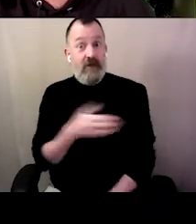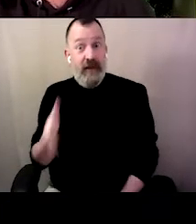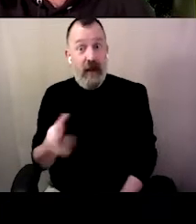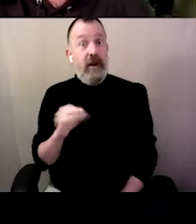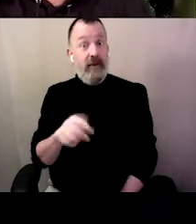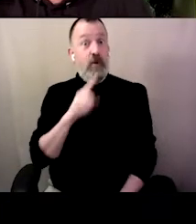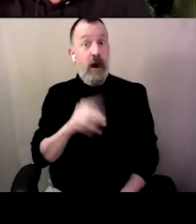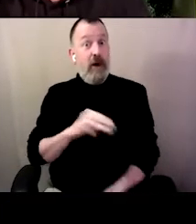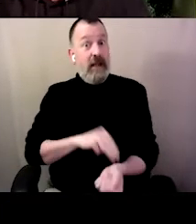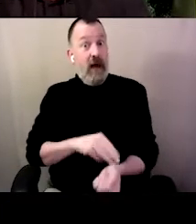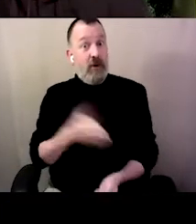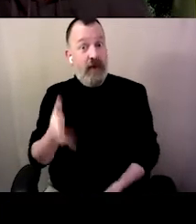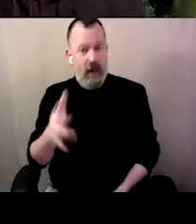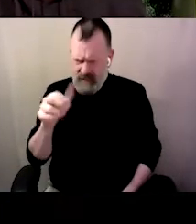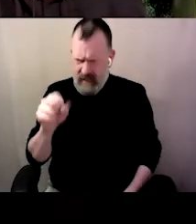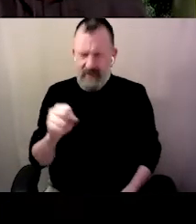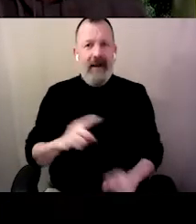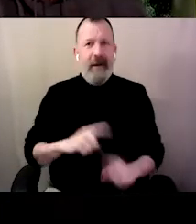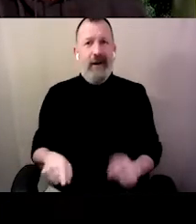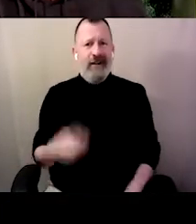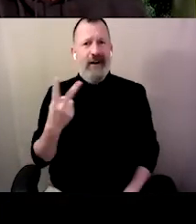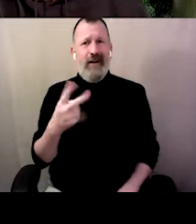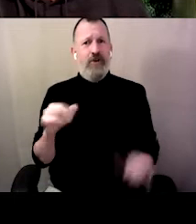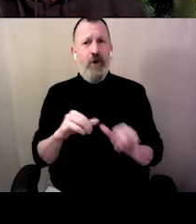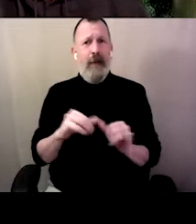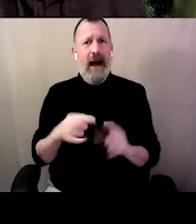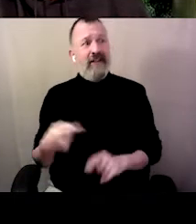CalebBarlow: But, you know, two miles down the street is strong Memorial and